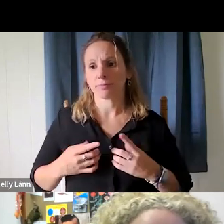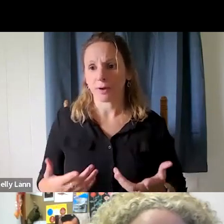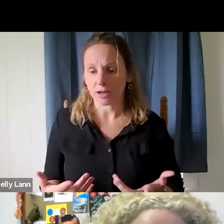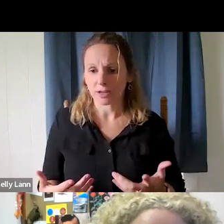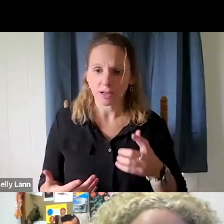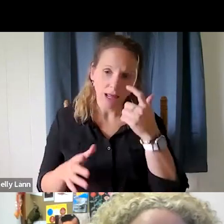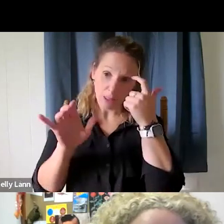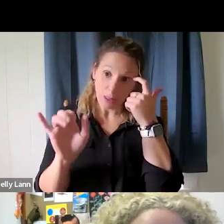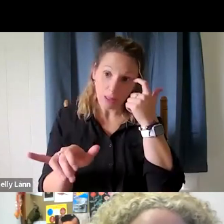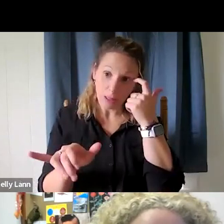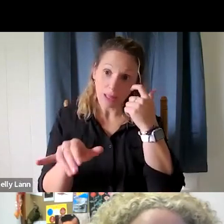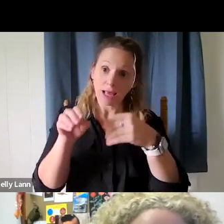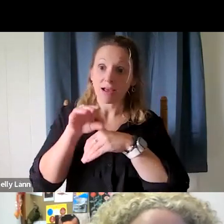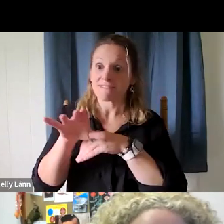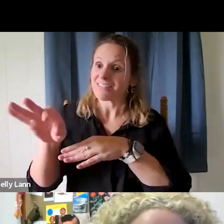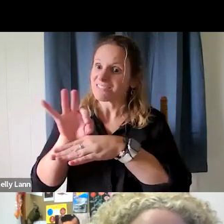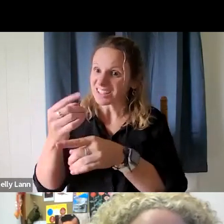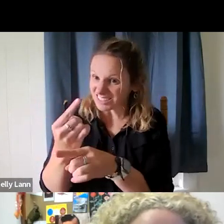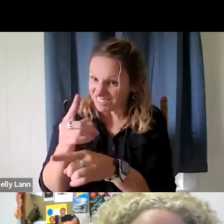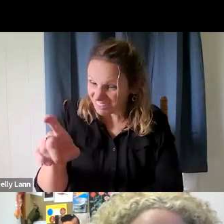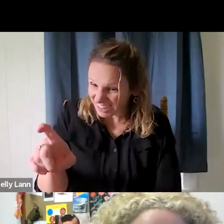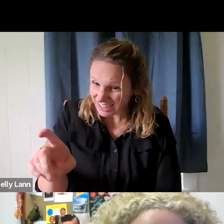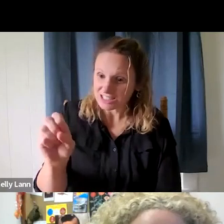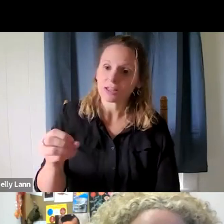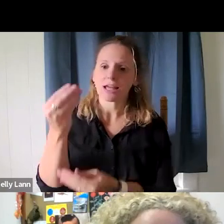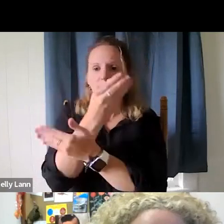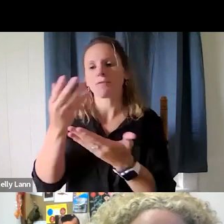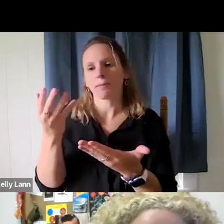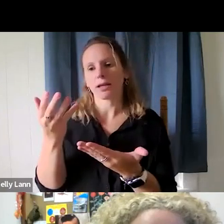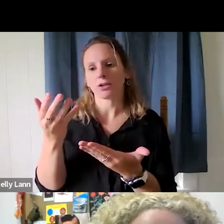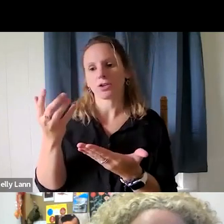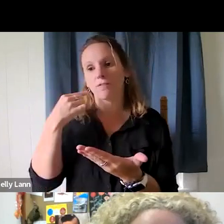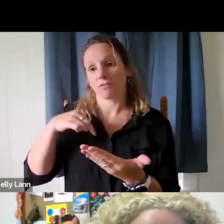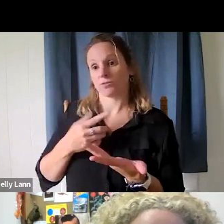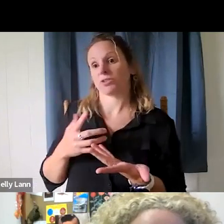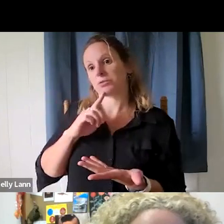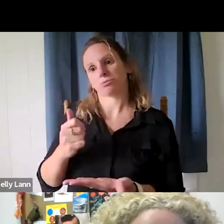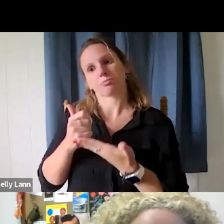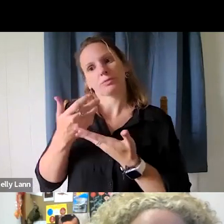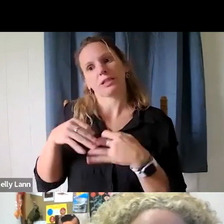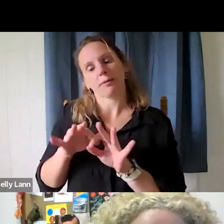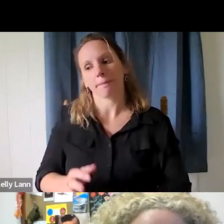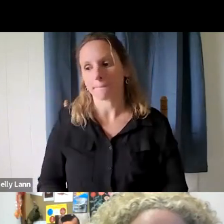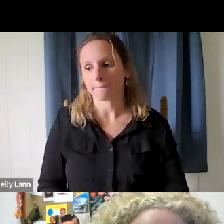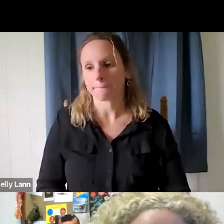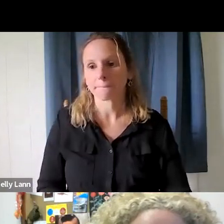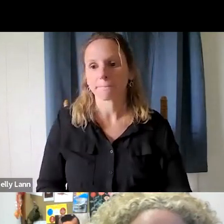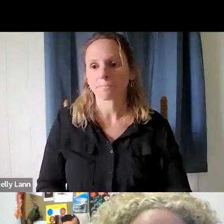that's affecting their functioning, right? So that kind of information for us is really important. So I wouldn't say that it's harder,